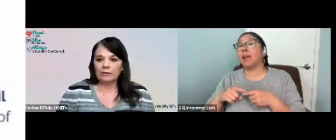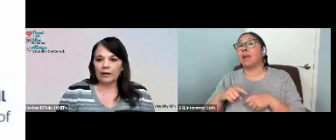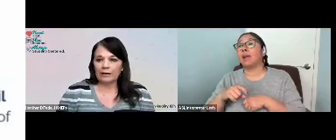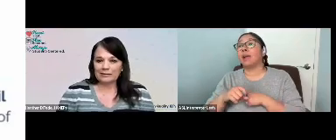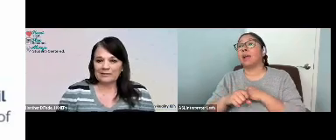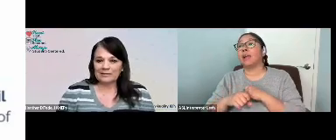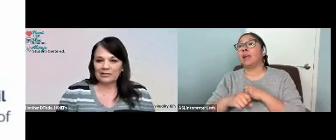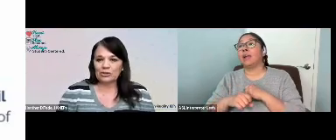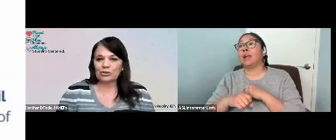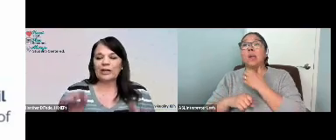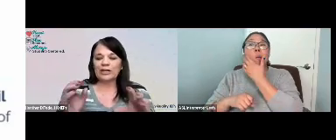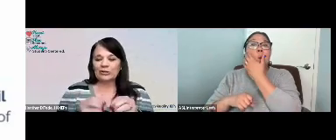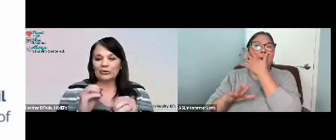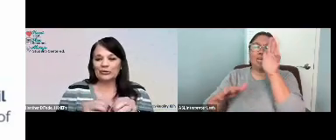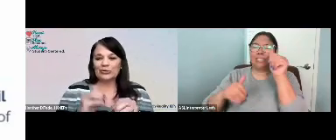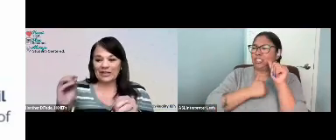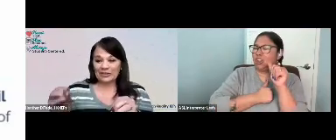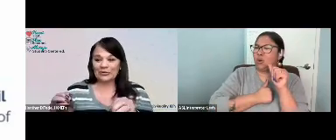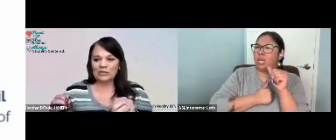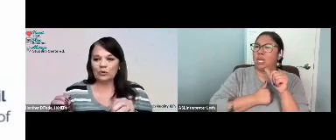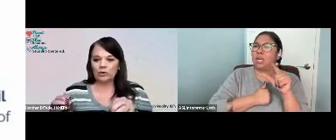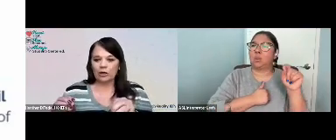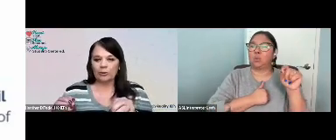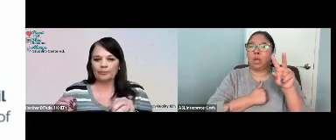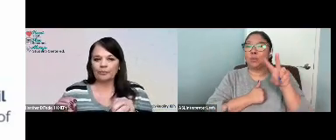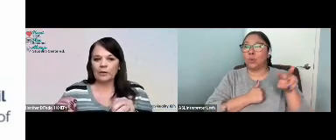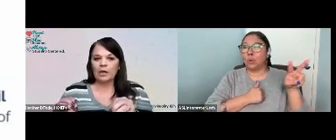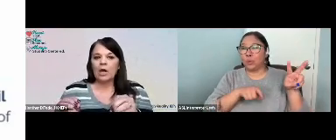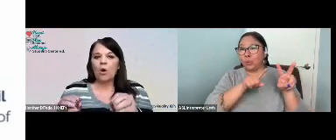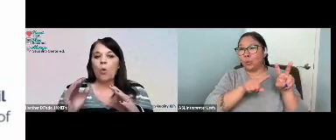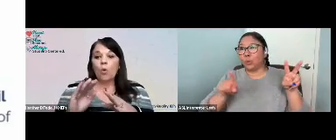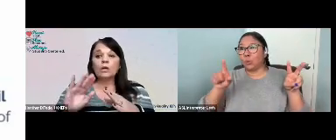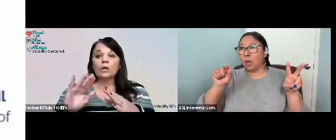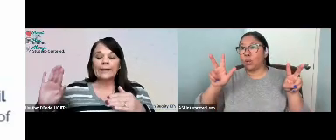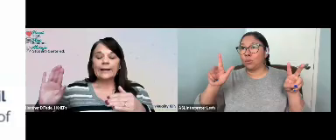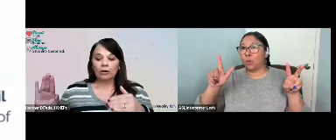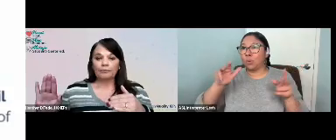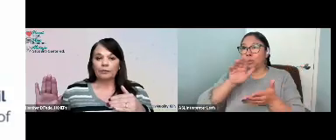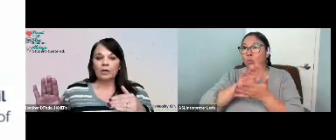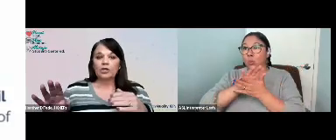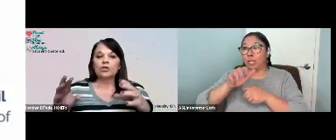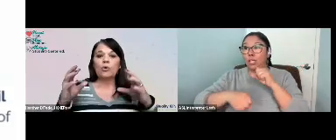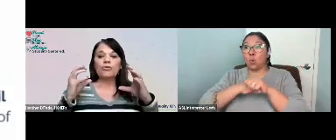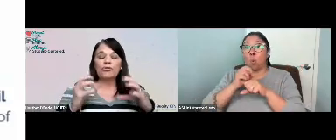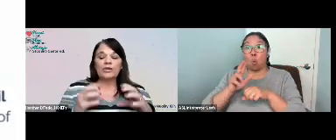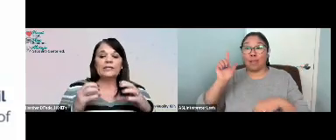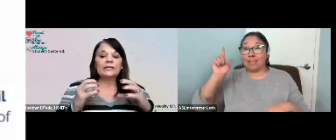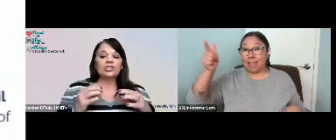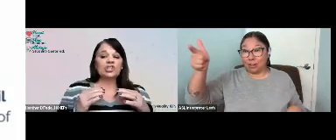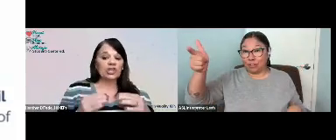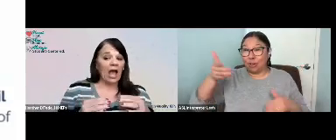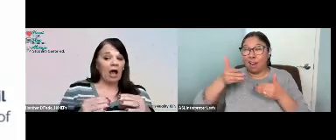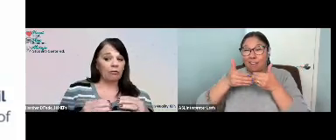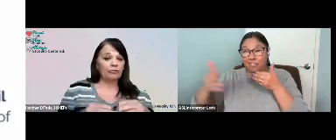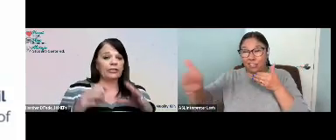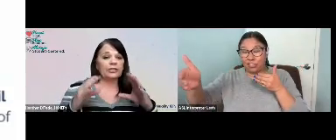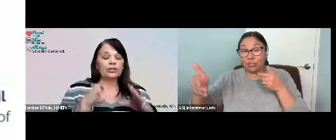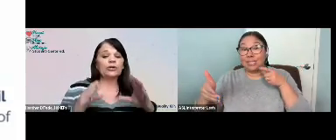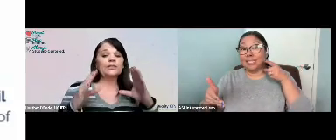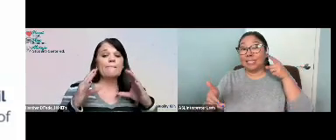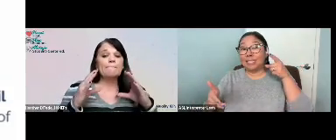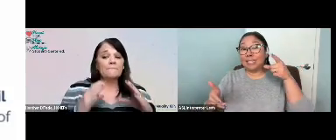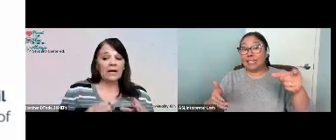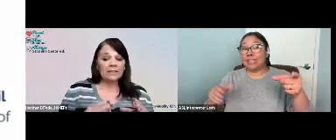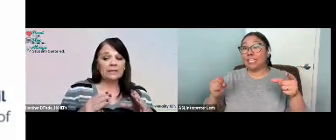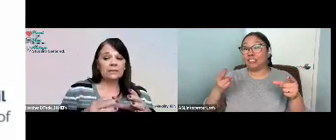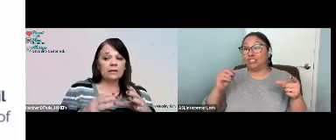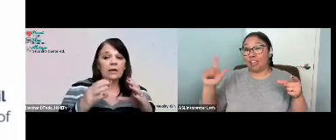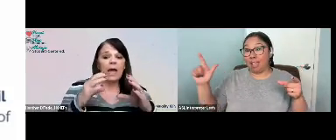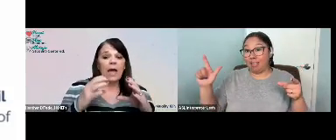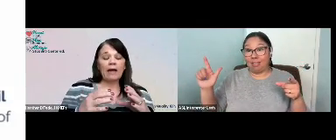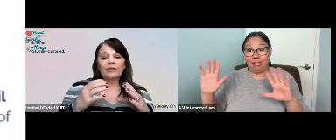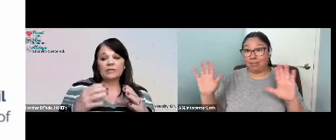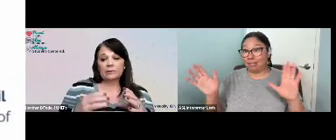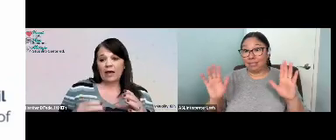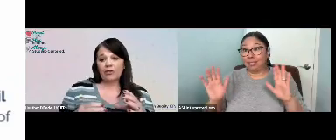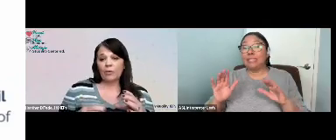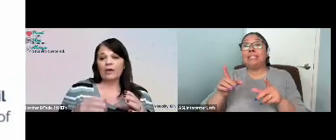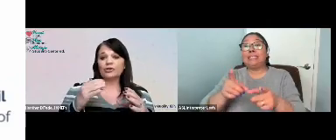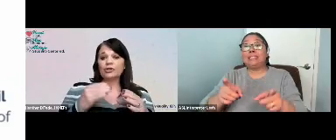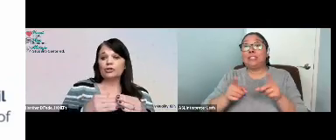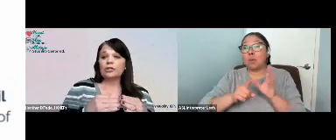sorry I got 22- 23 school year or later. So this is a shall the districts must have this pathway for